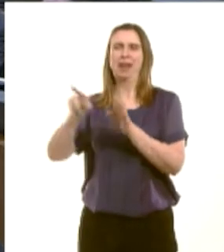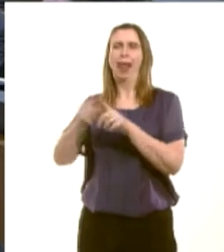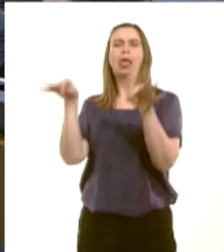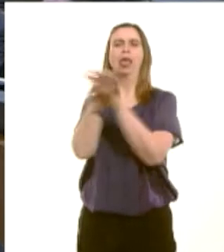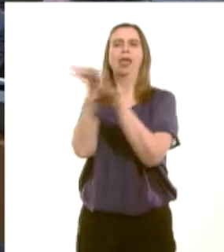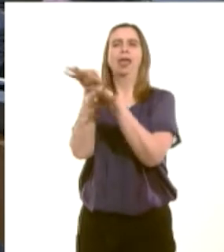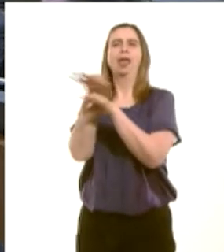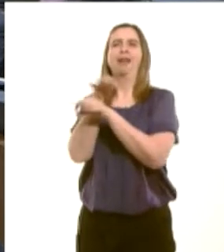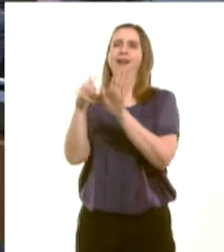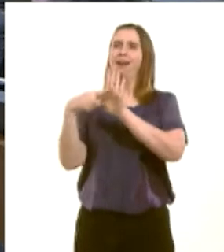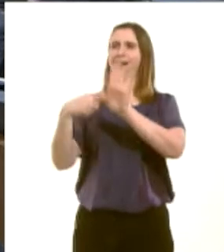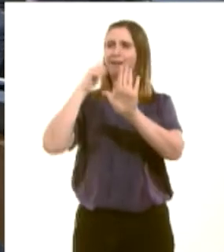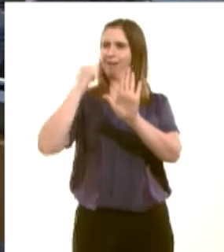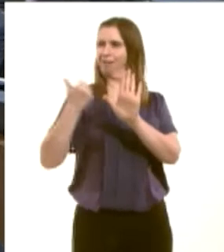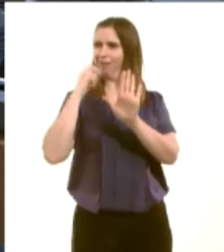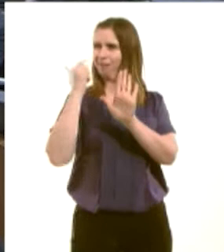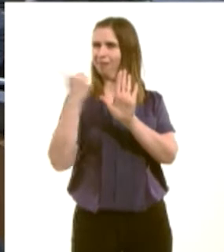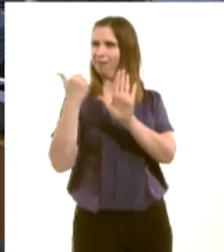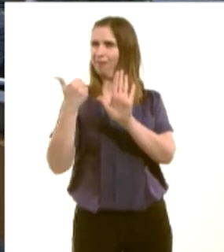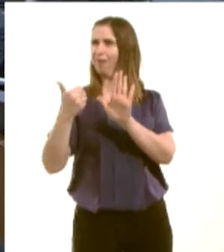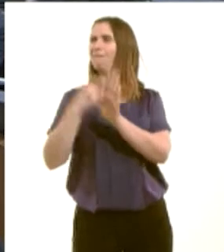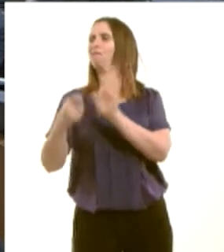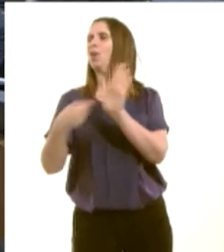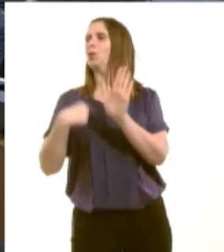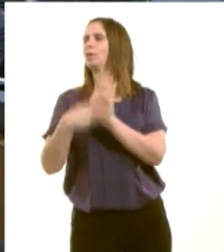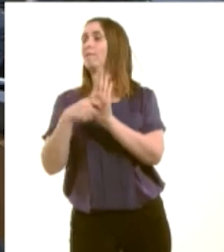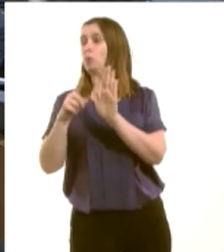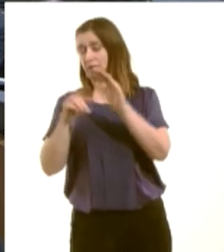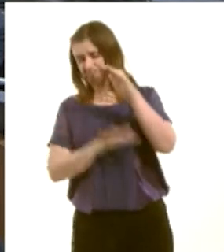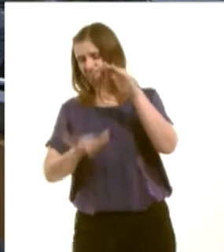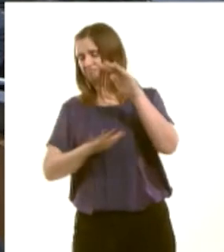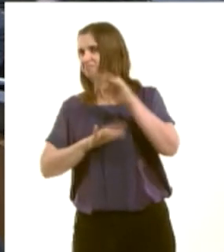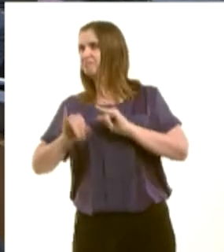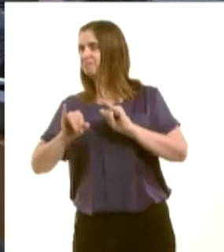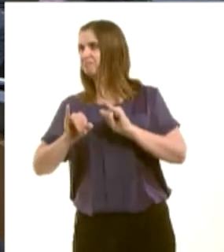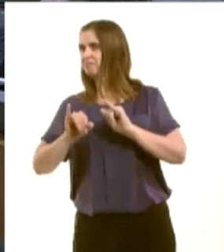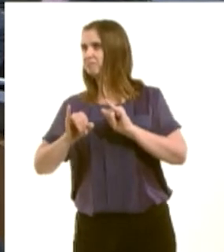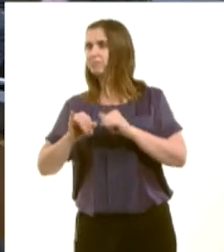Within hours, it was shot to pieces. The Office for Budget Responsibility warned of a rollercoaster